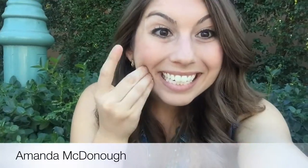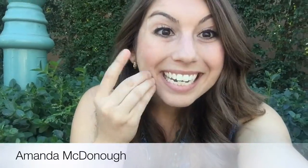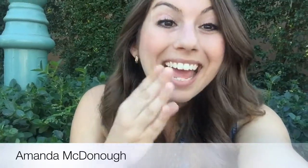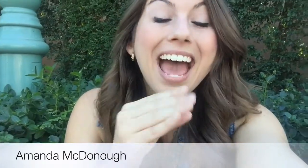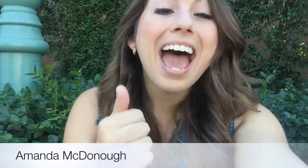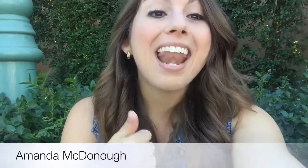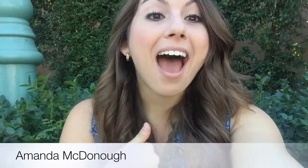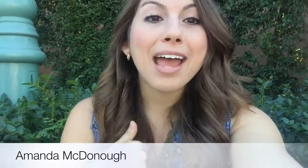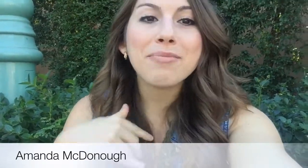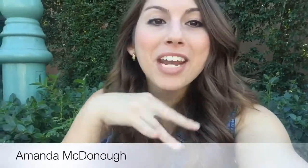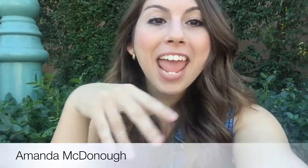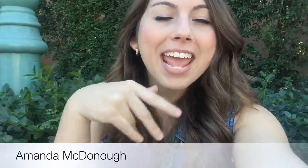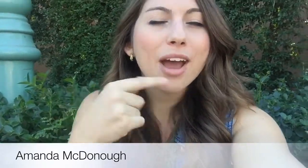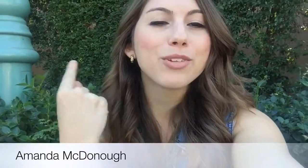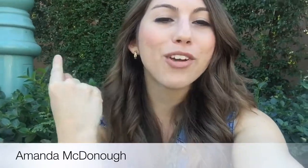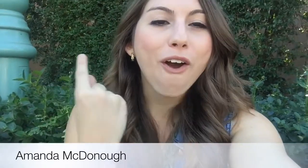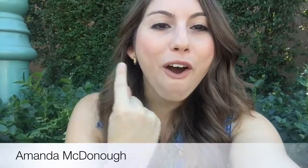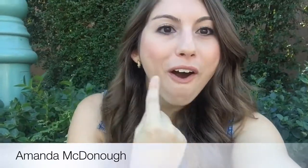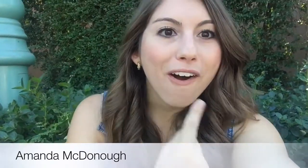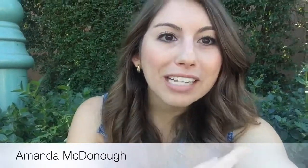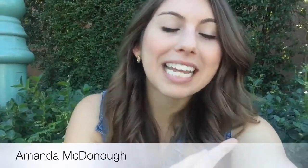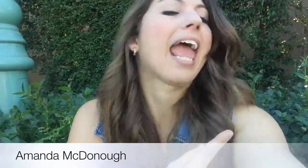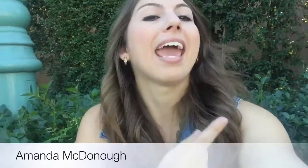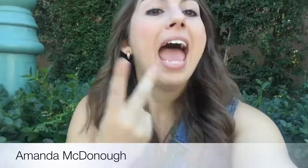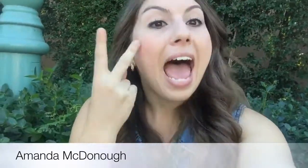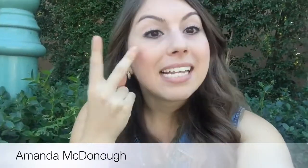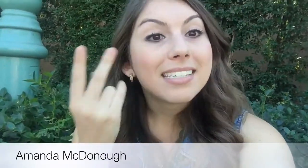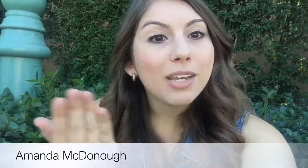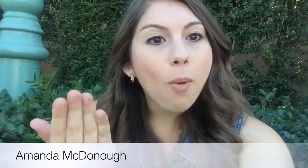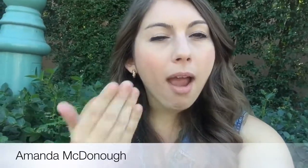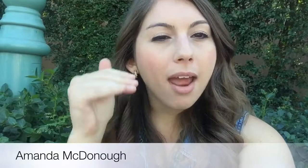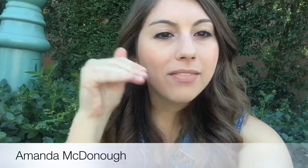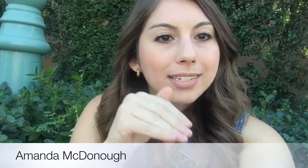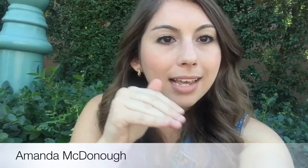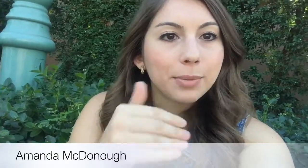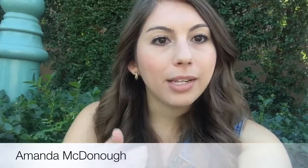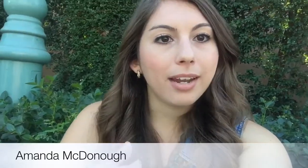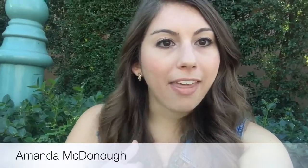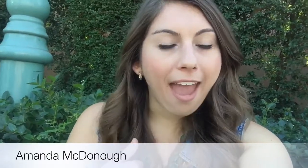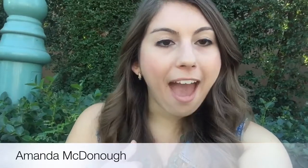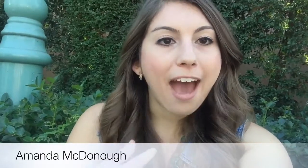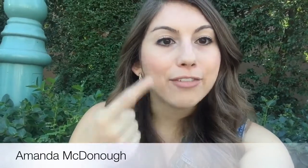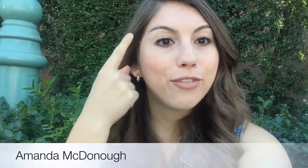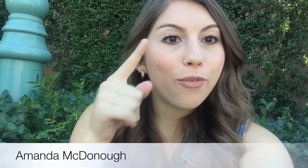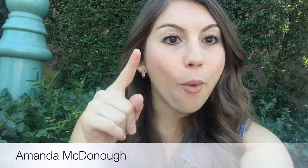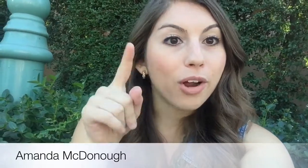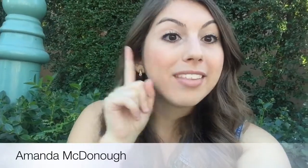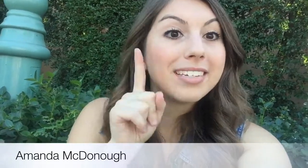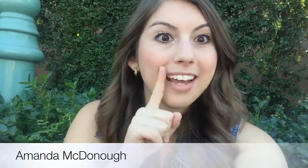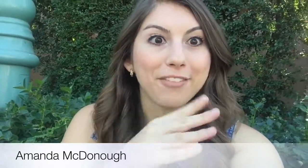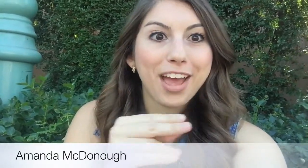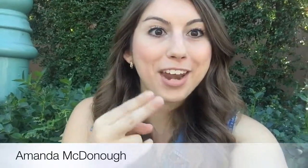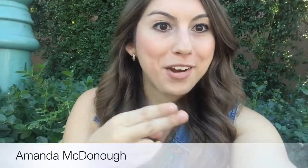And I am going to hang out here all day and see what kind of accessibility they have for the Deaf and Hard of Hearing!